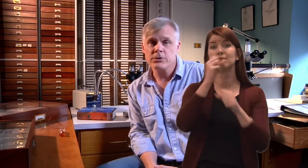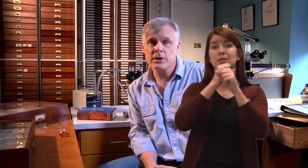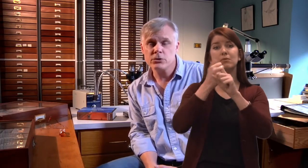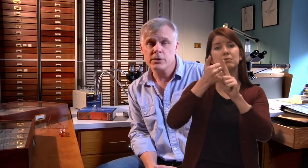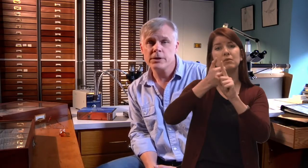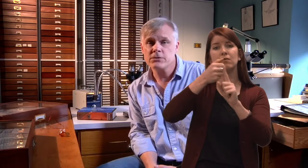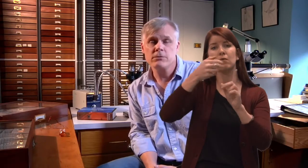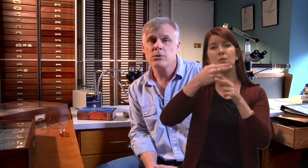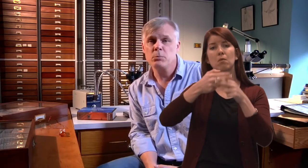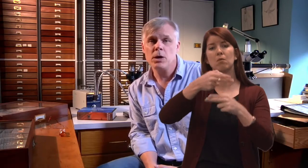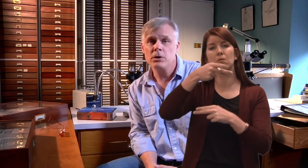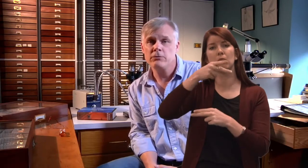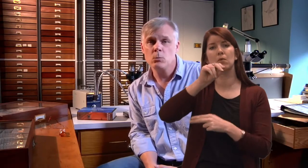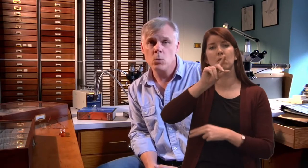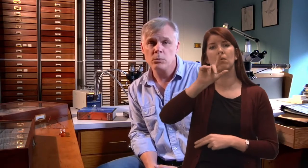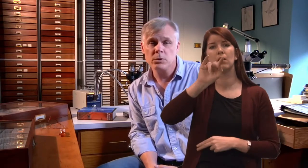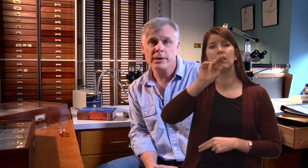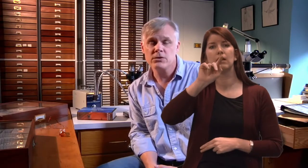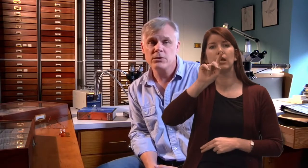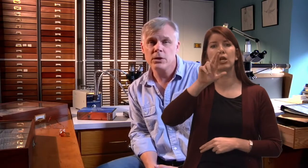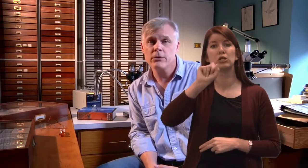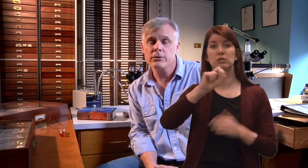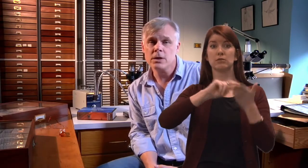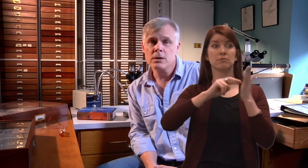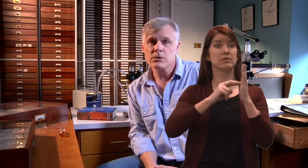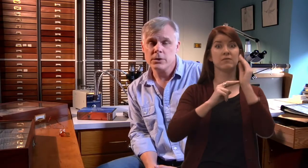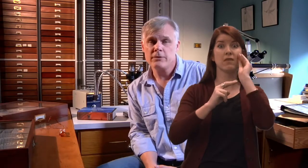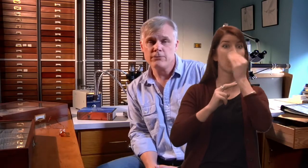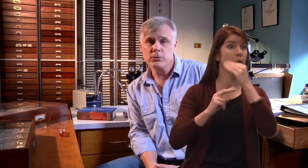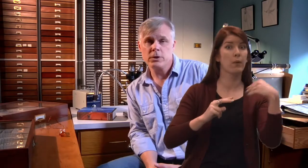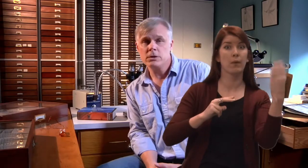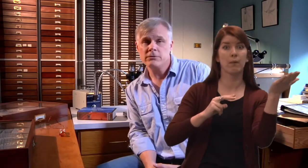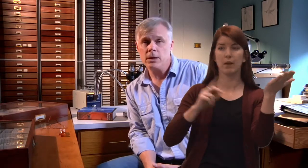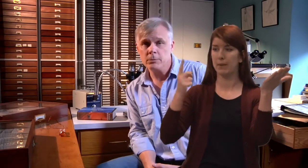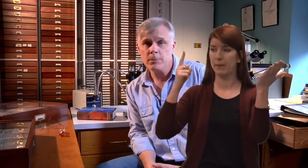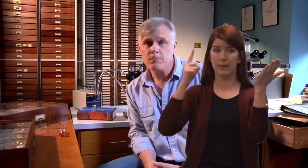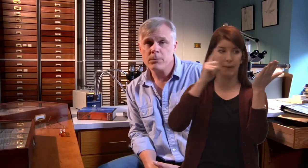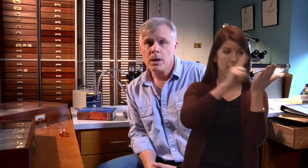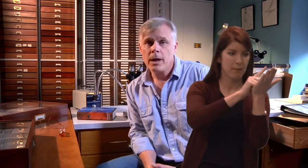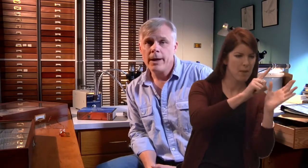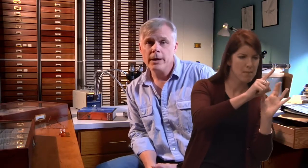they transfer the pollen from one plant to the other so that fruit can develop, and,